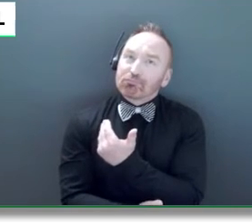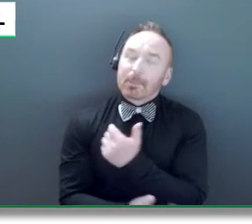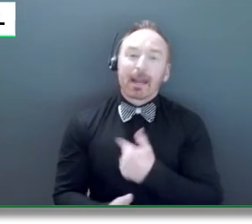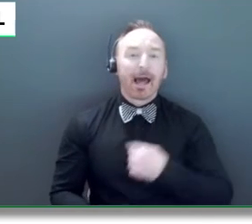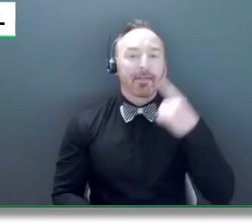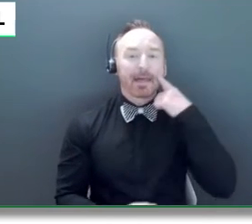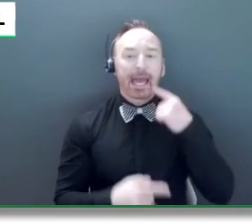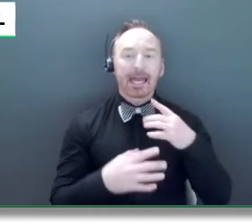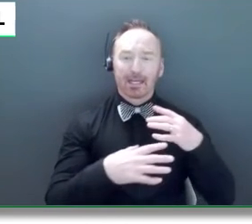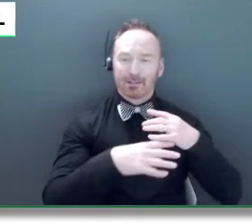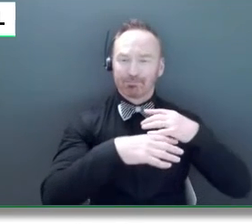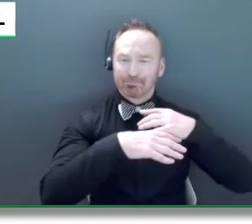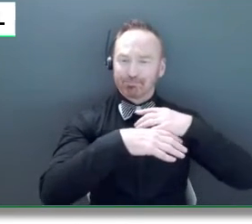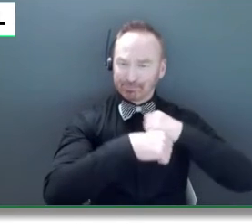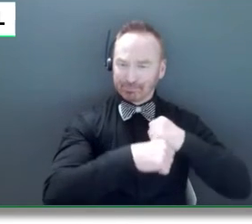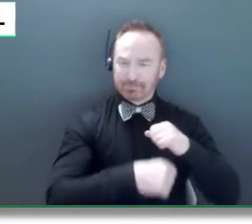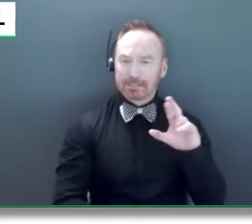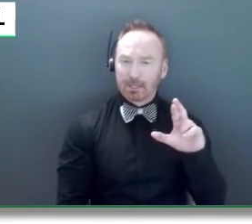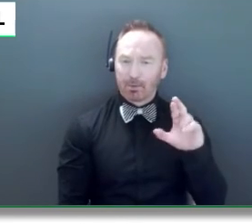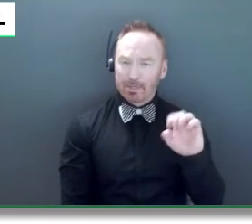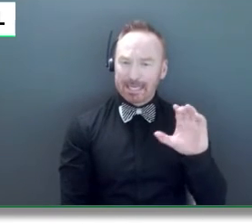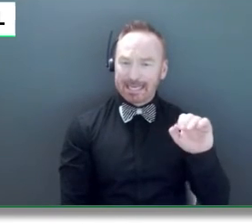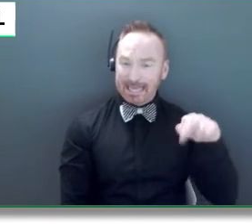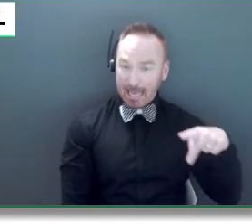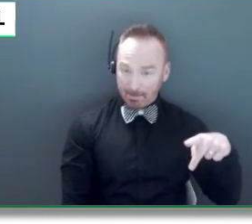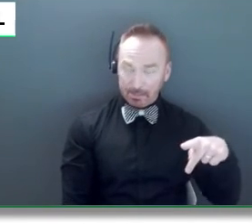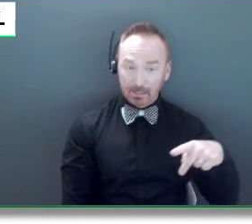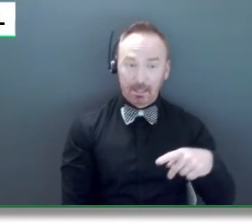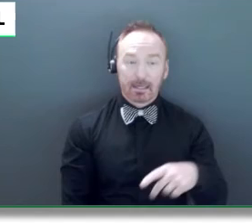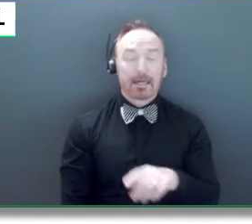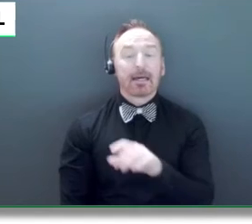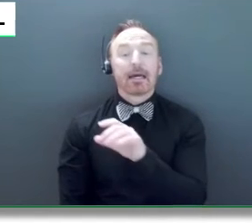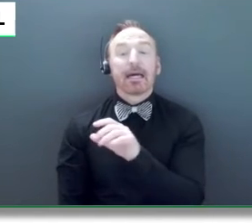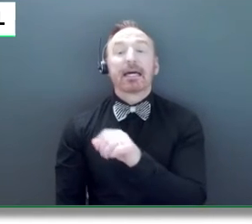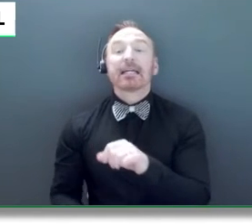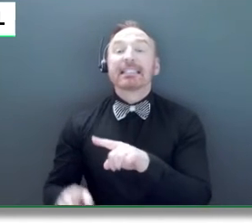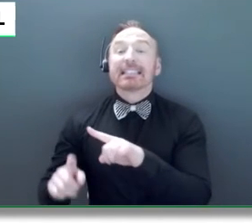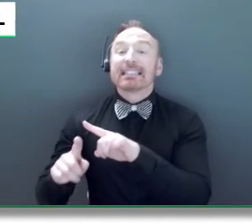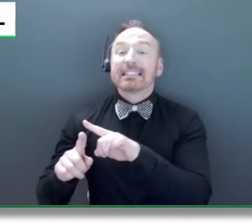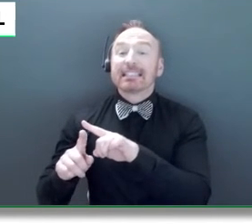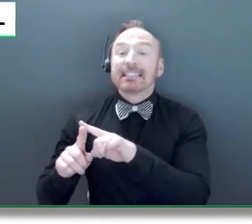stakeholder engagement is so key to providing these experiences to people